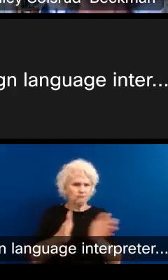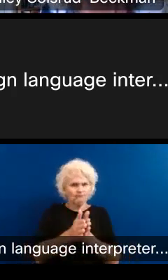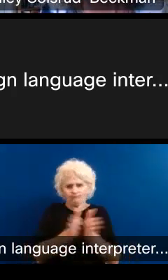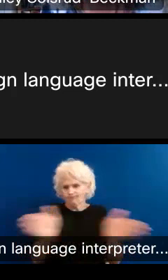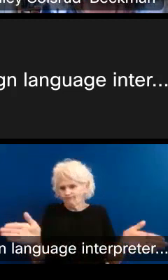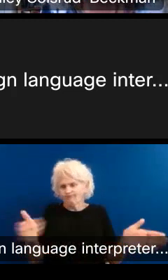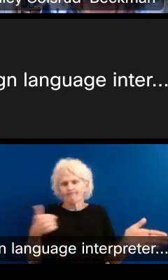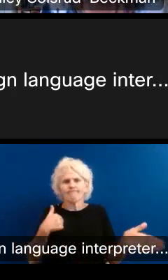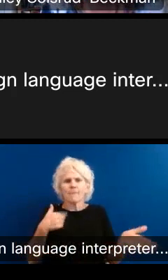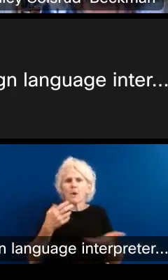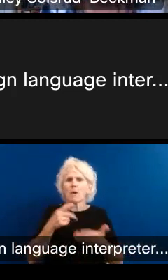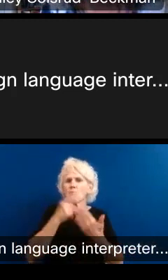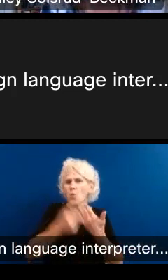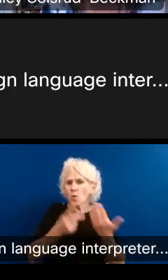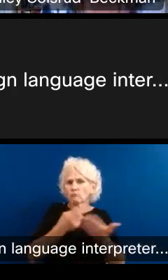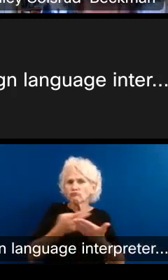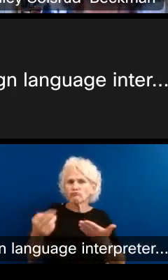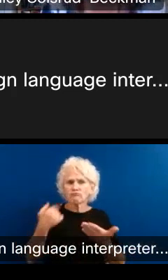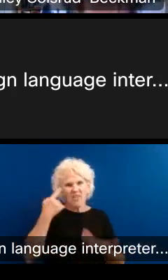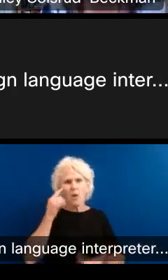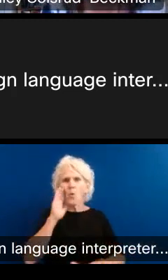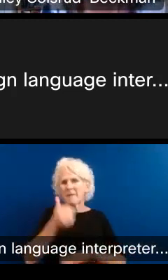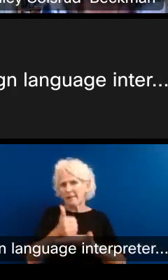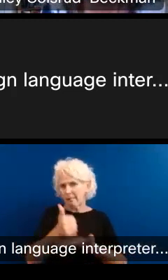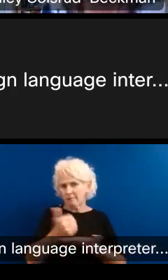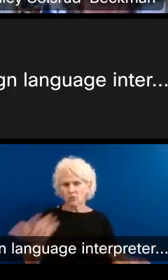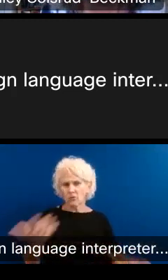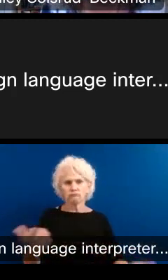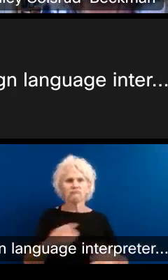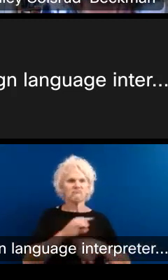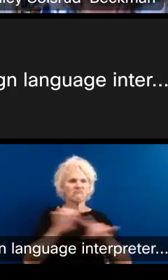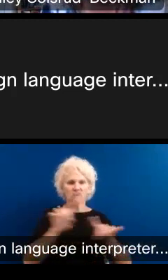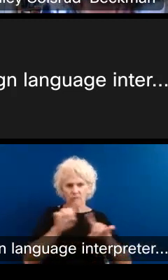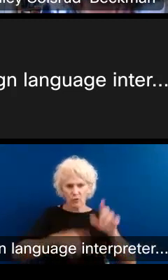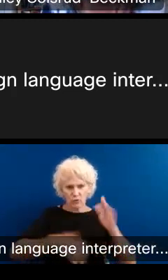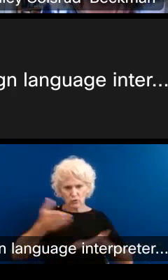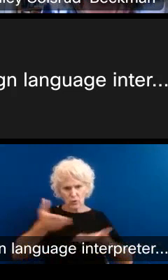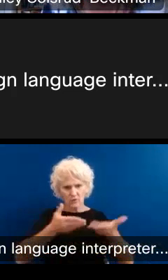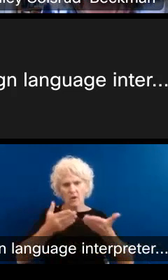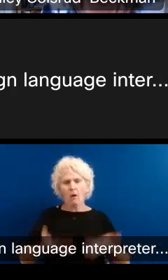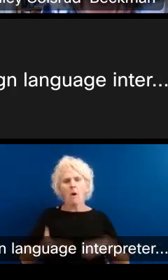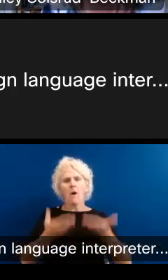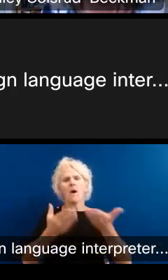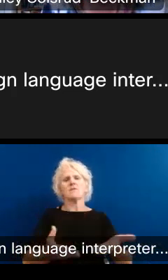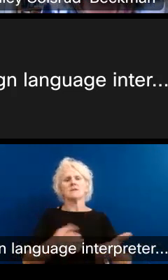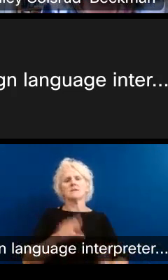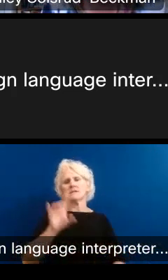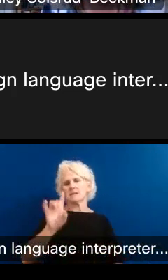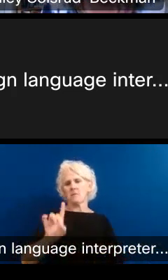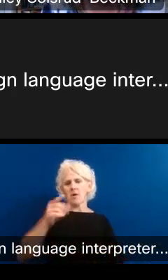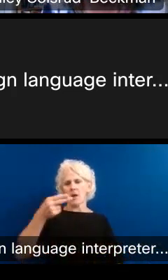be helpful for you. So, different services that are offered by the department of Human Services,